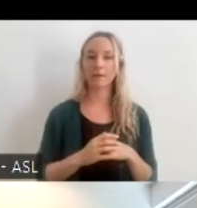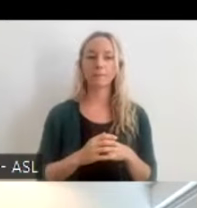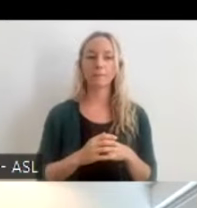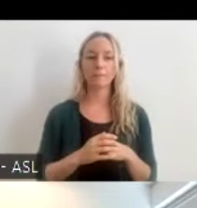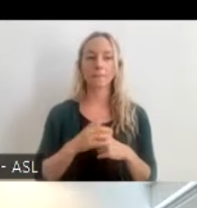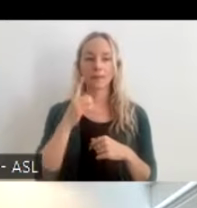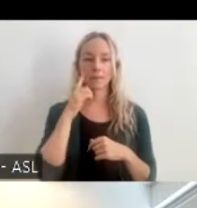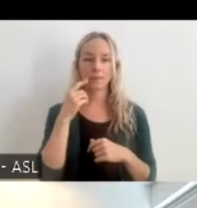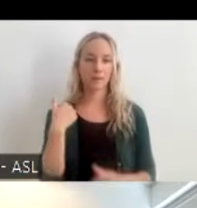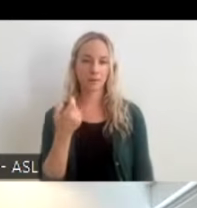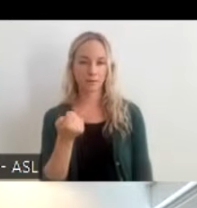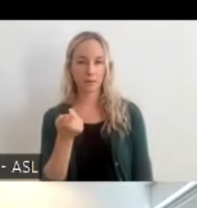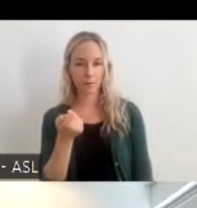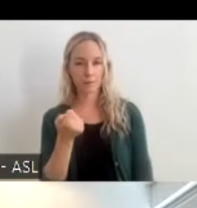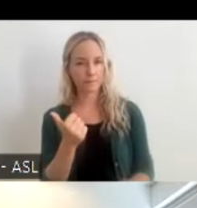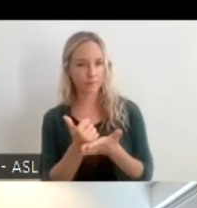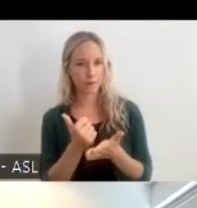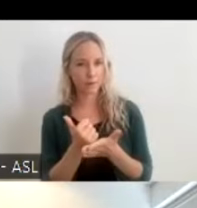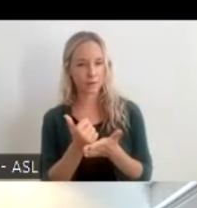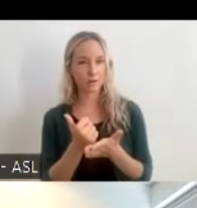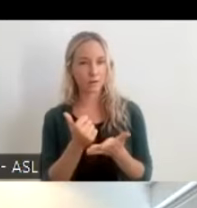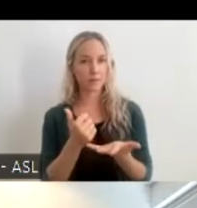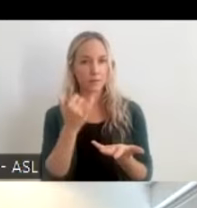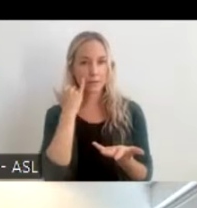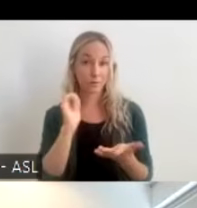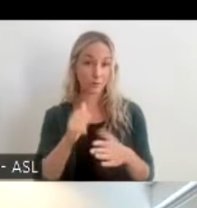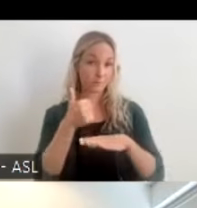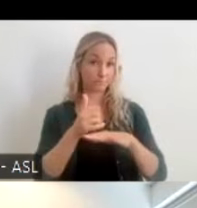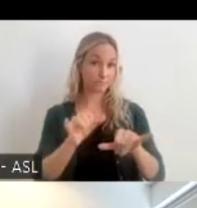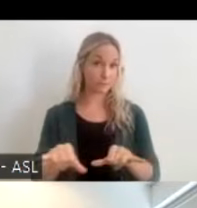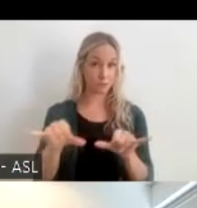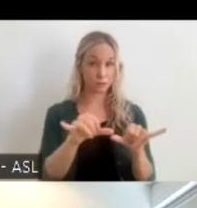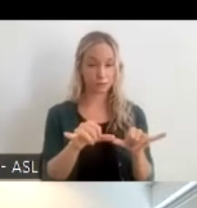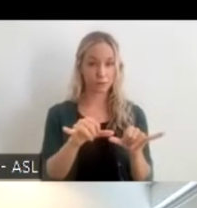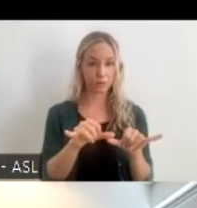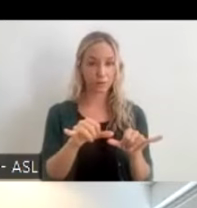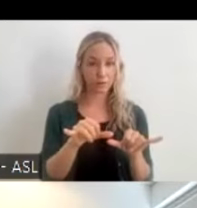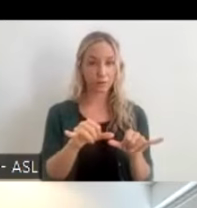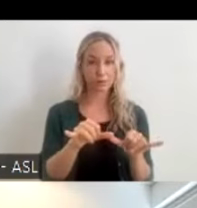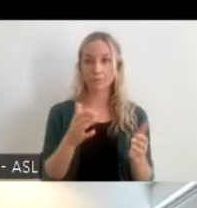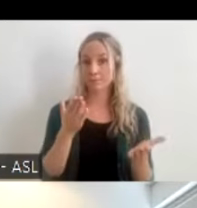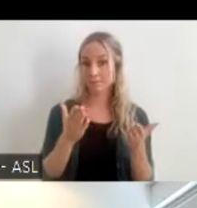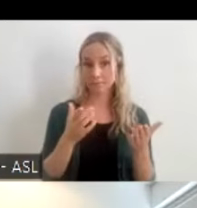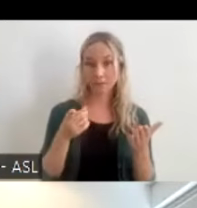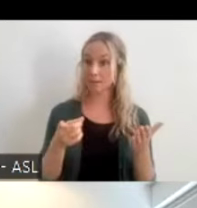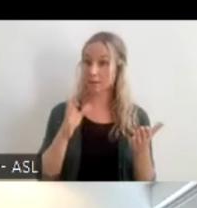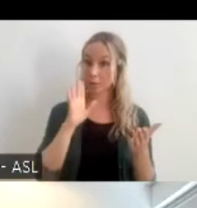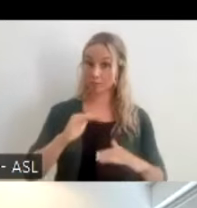but still in some way, shape, or form end up being inaccessible to somebody with maybe some type of distinct